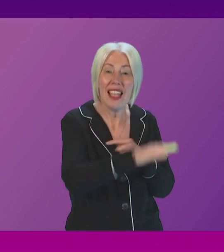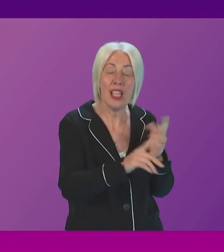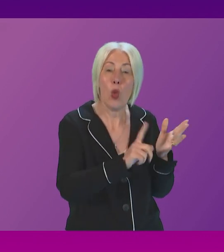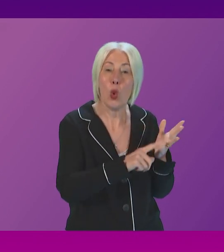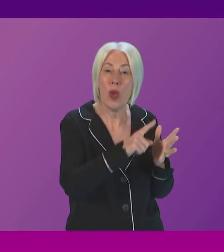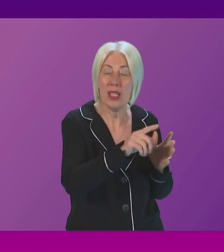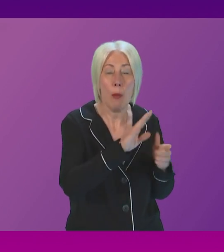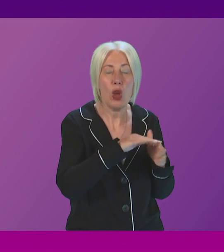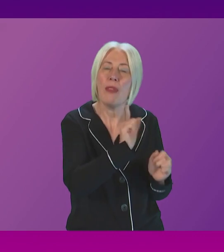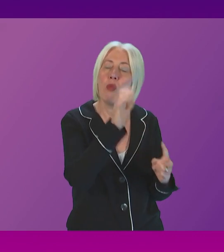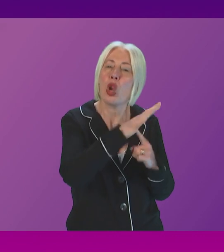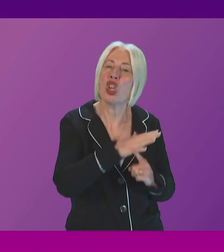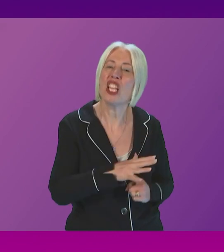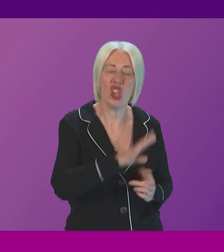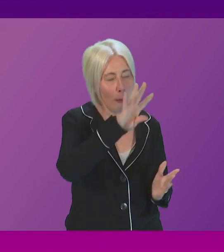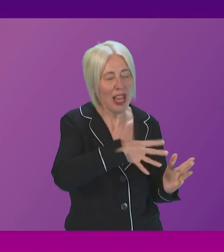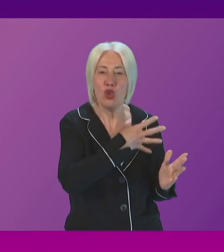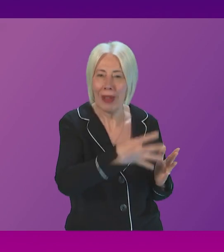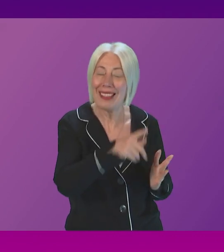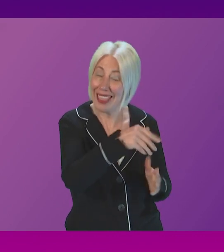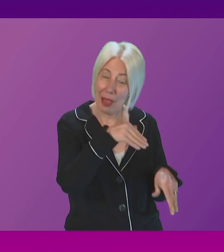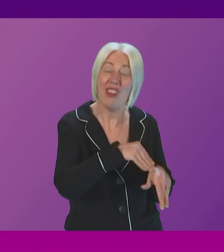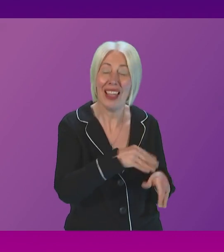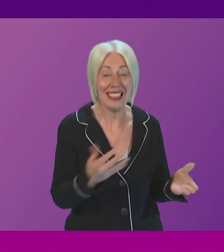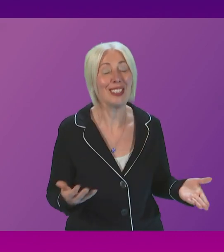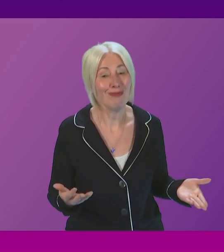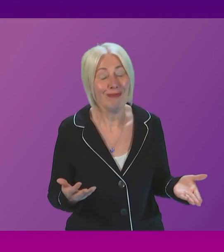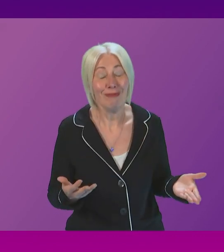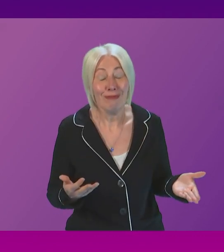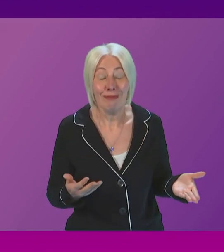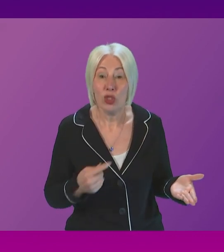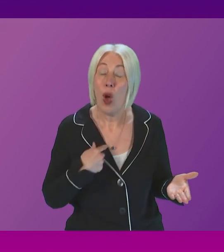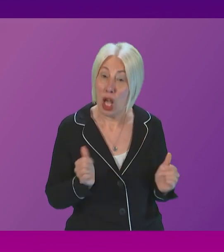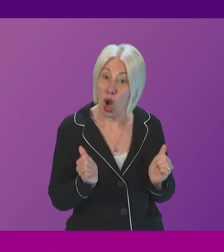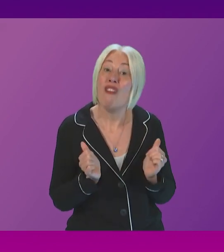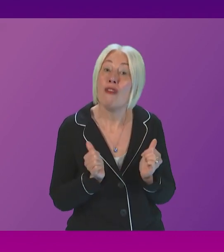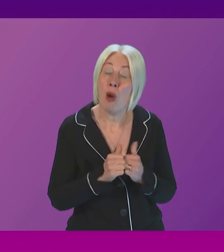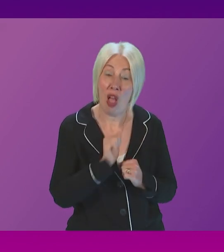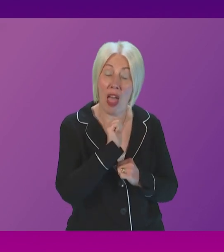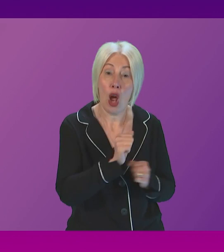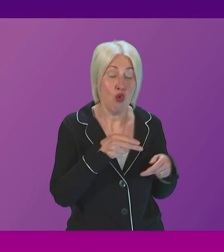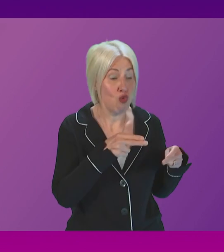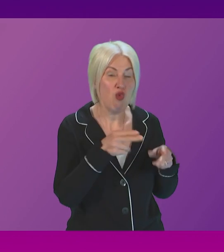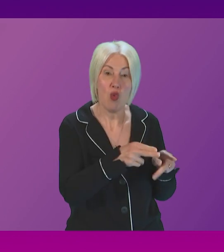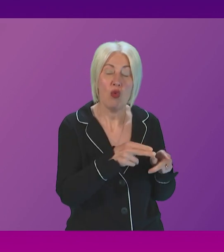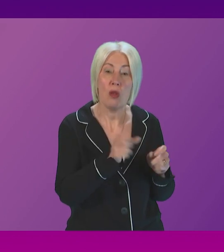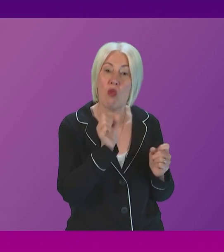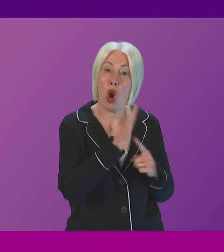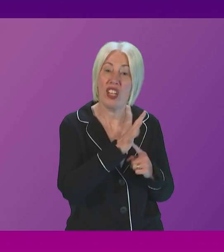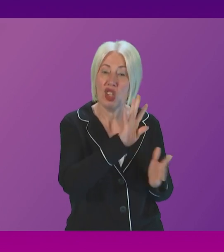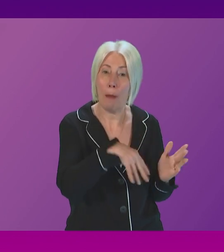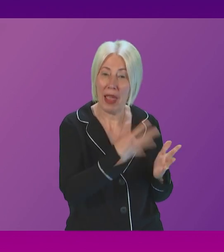matrix. I can therefore confirm that that route prioritisation matrix will absolutely be reviewed,